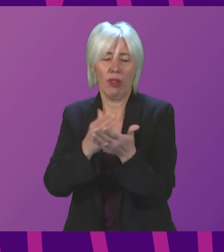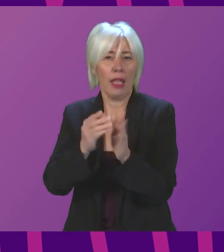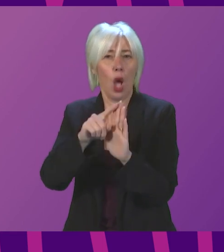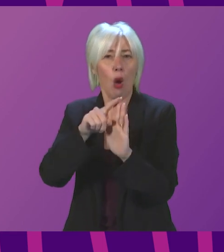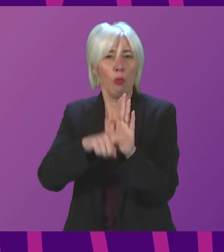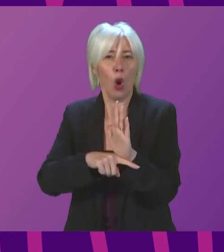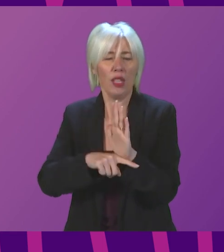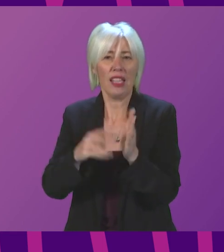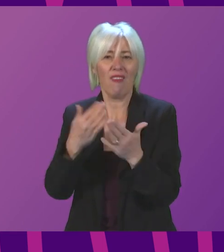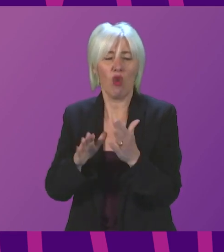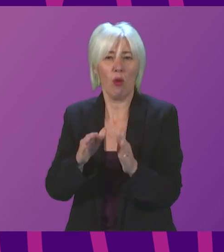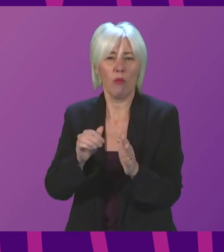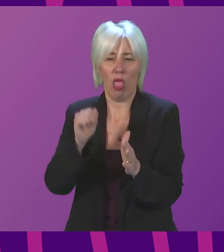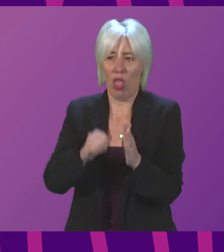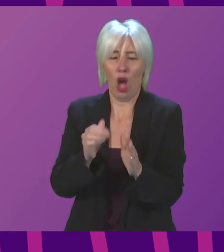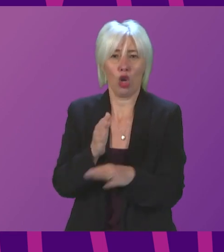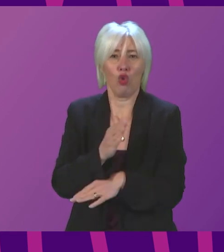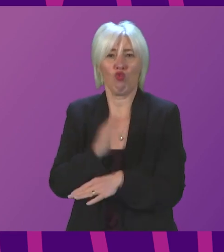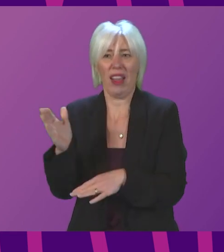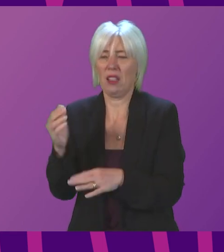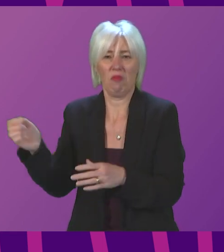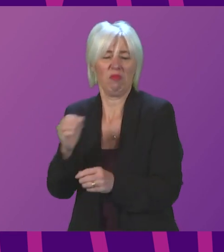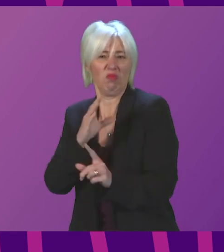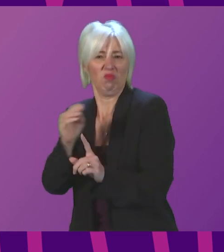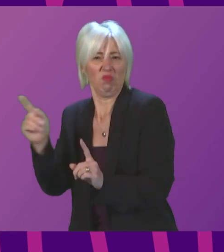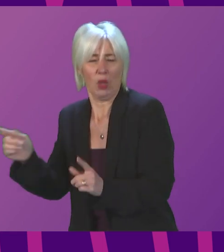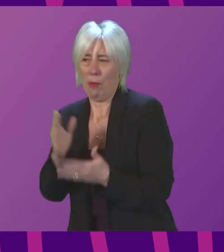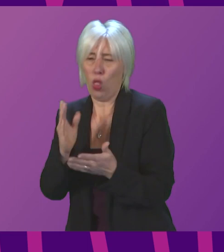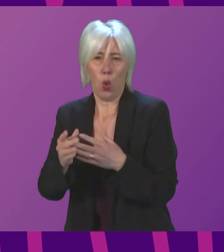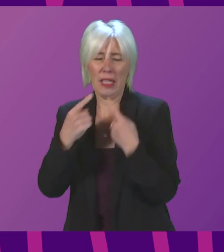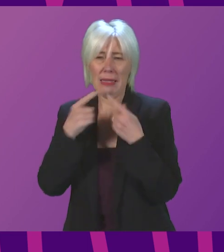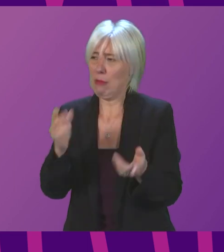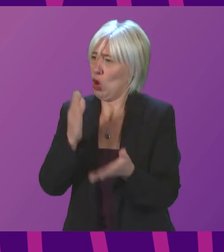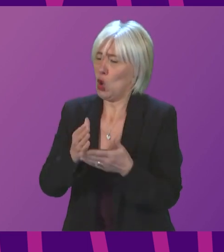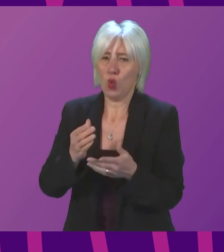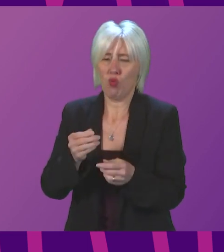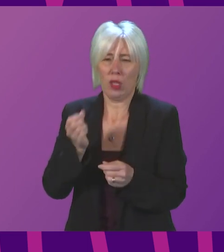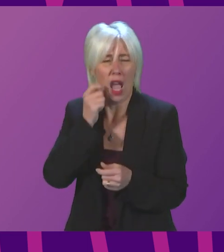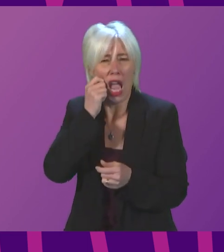of the “hard right”. Such statements are an insult to every single worker in the North